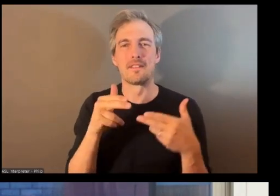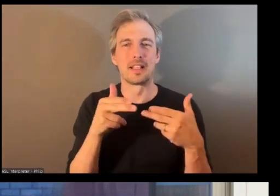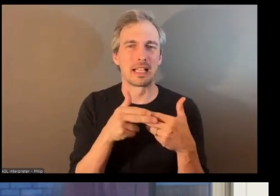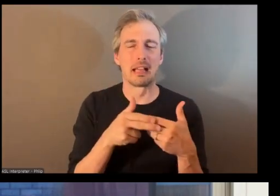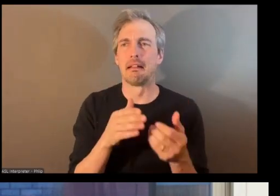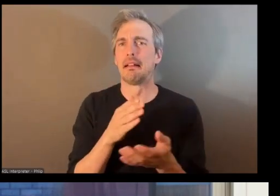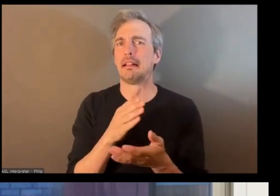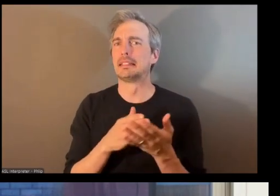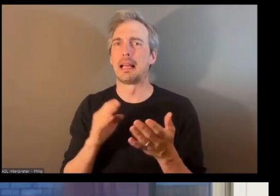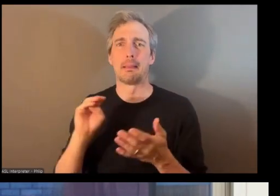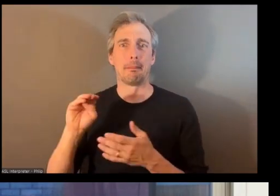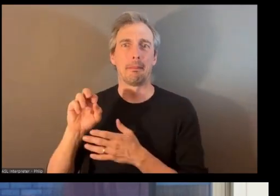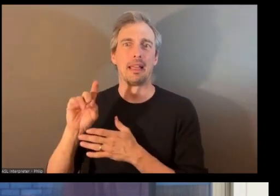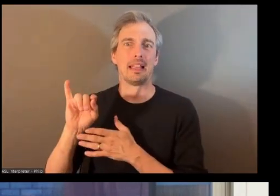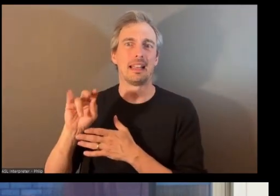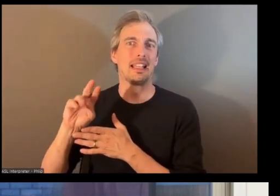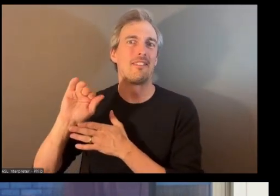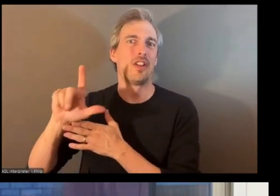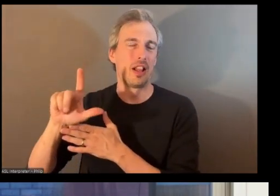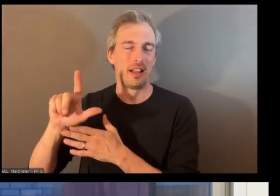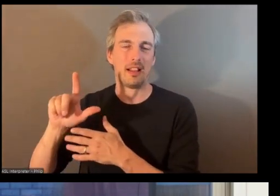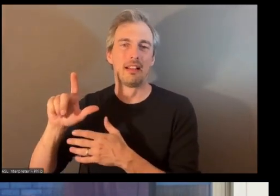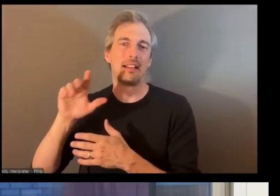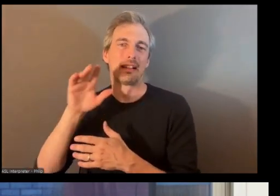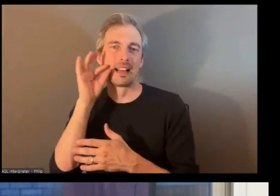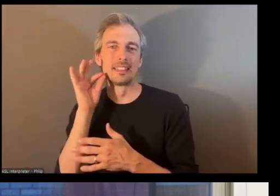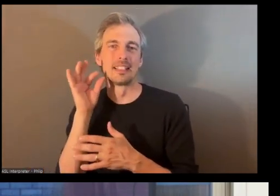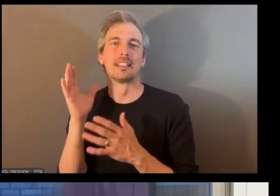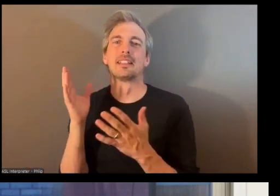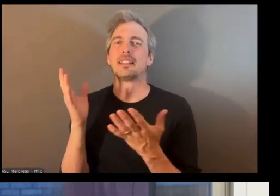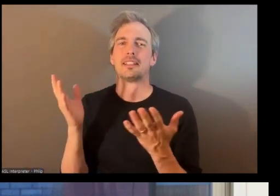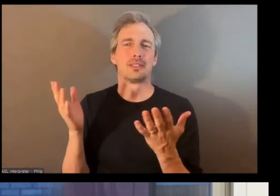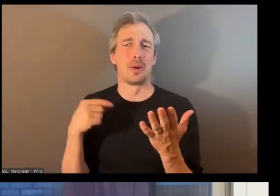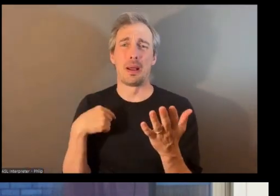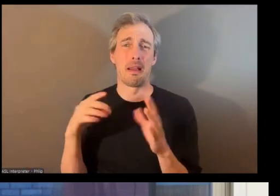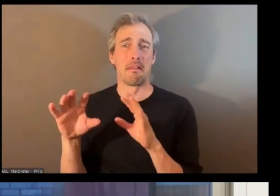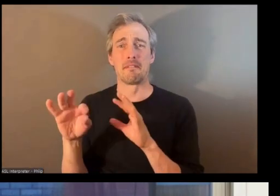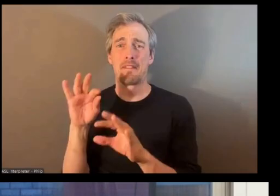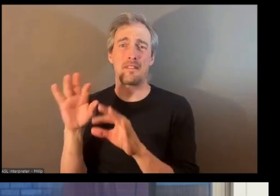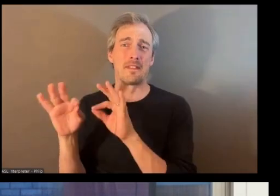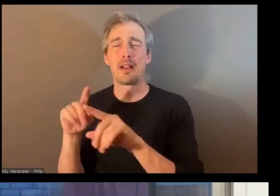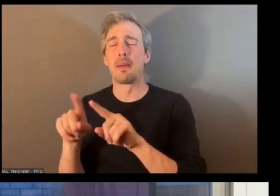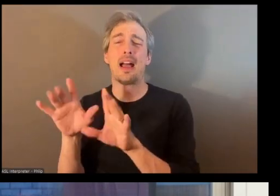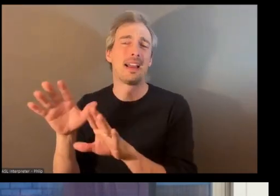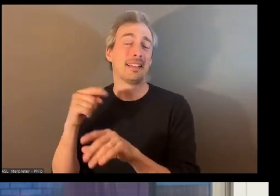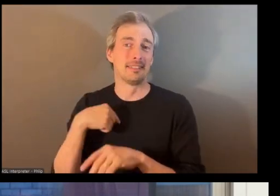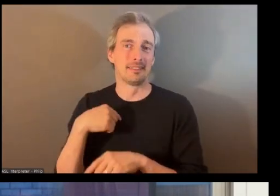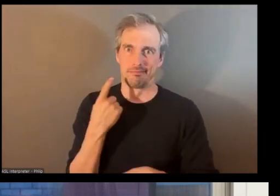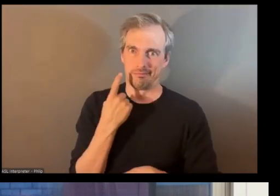So it only felt true to include my baby in the digital way here.